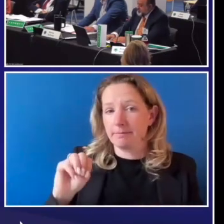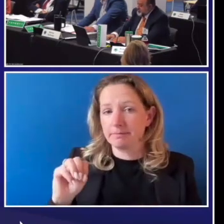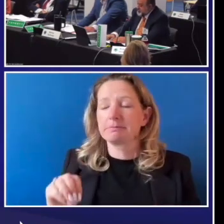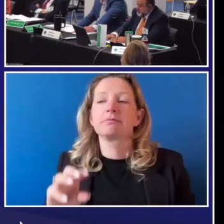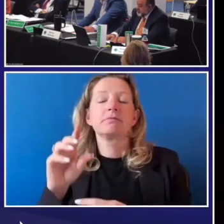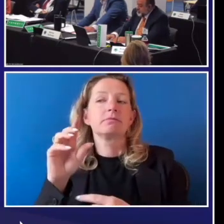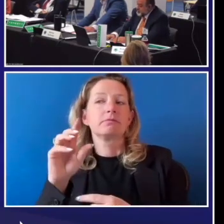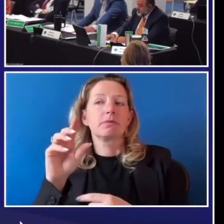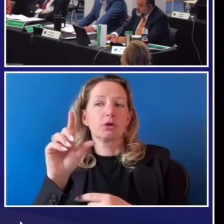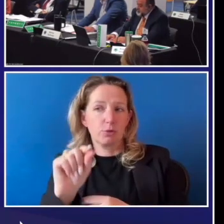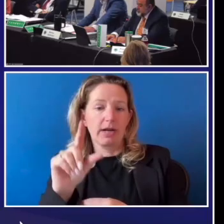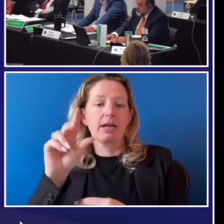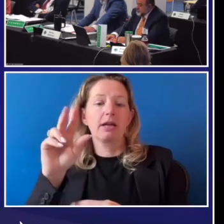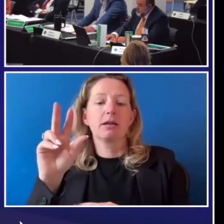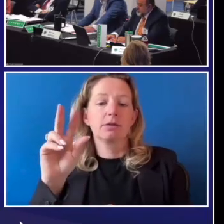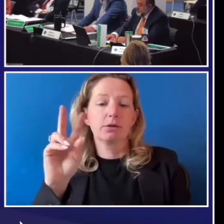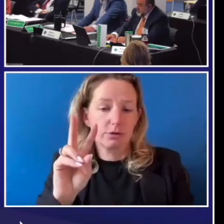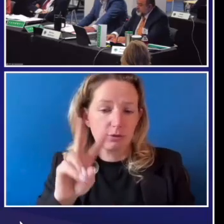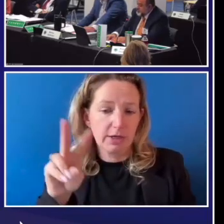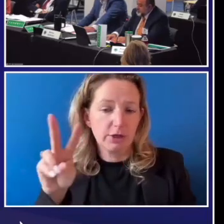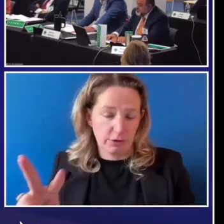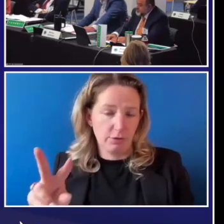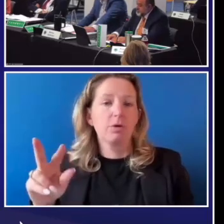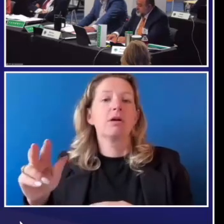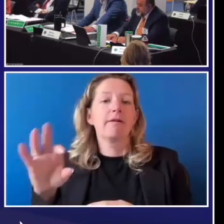Florida, the legislature, pass the statute requiring us to change.